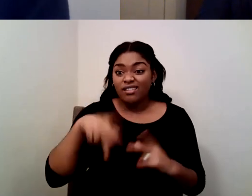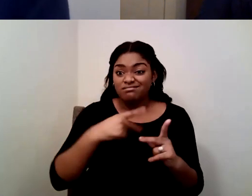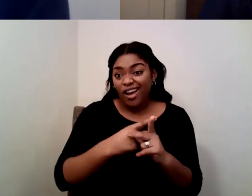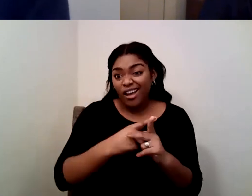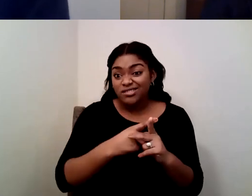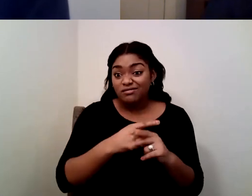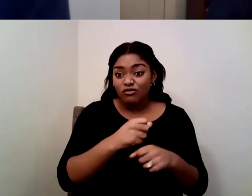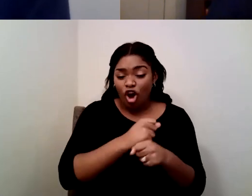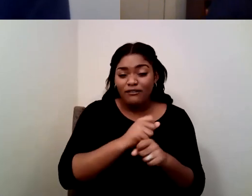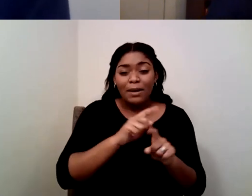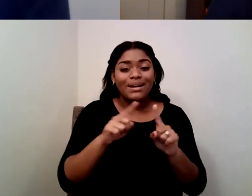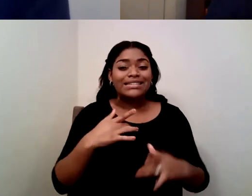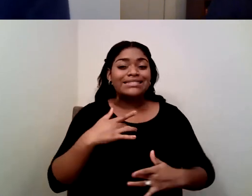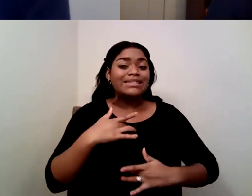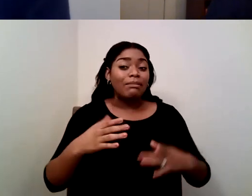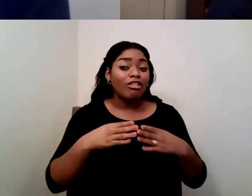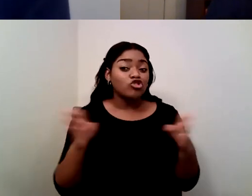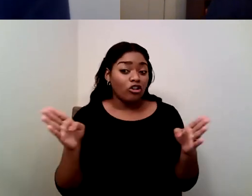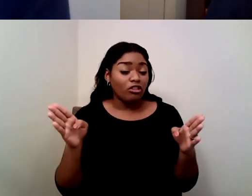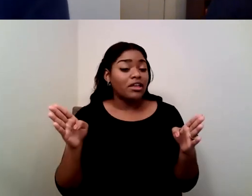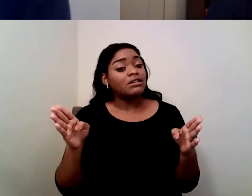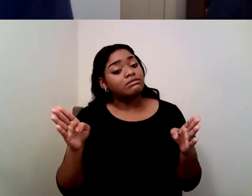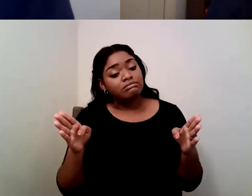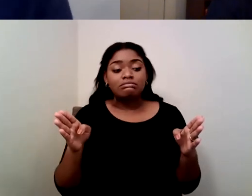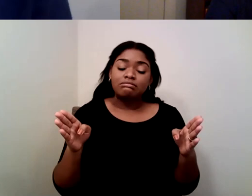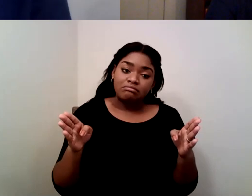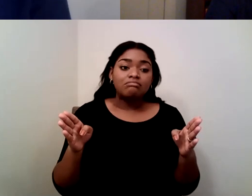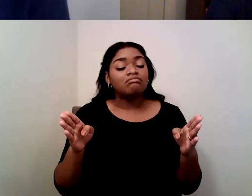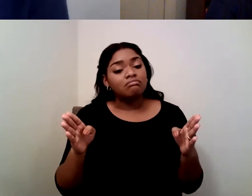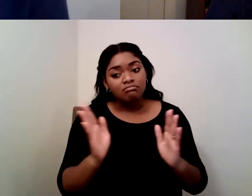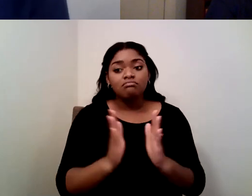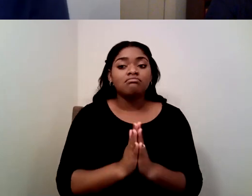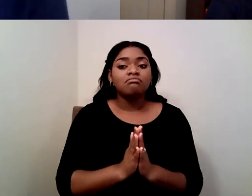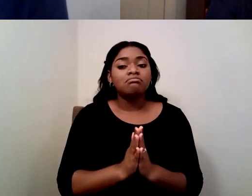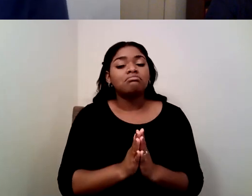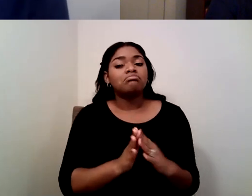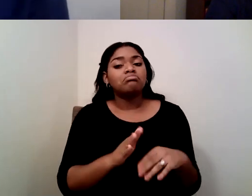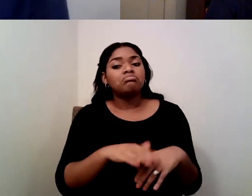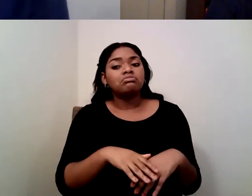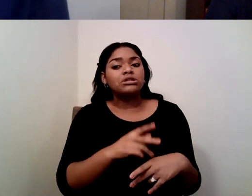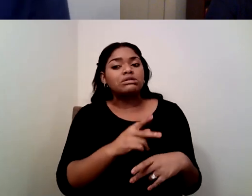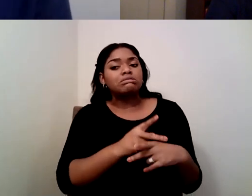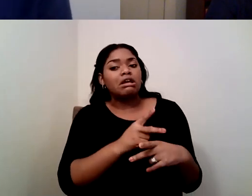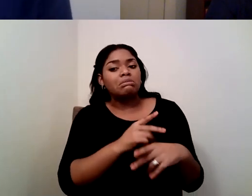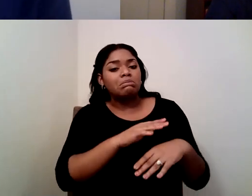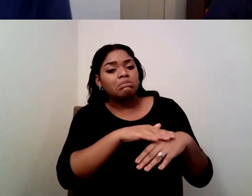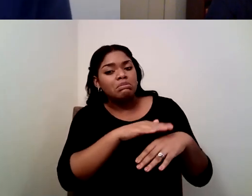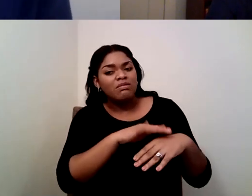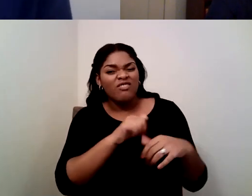but generally you have to be cautious about just following the name.